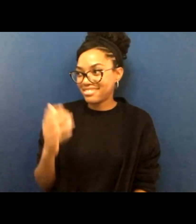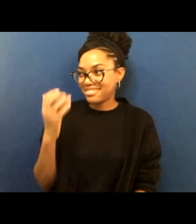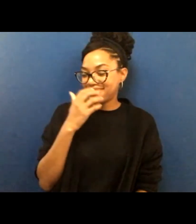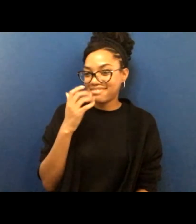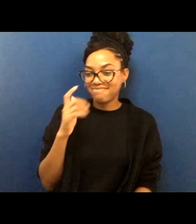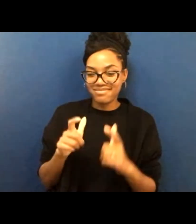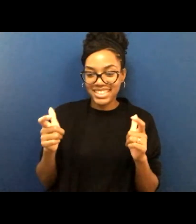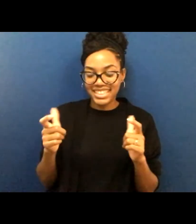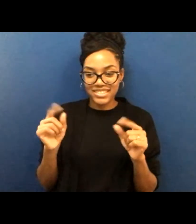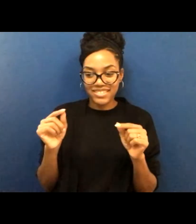Oh gosh!